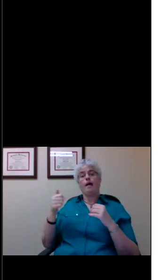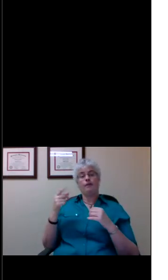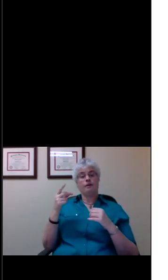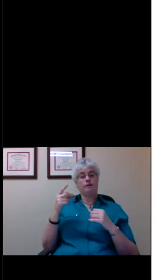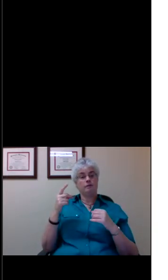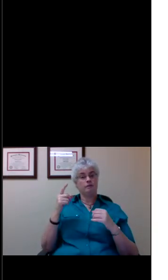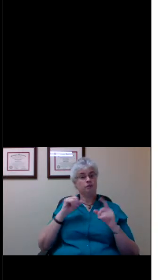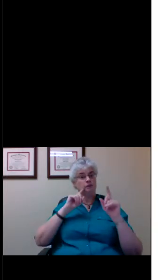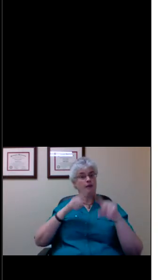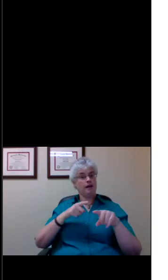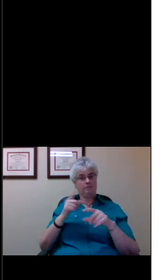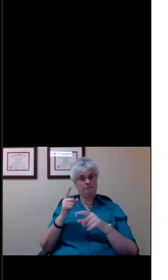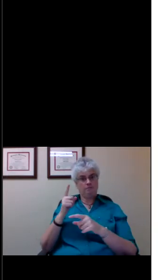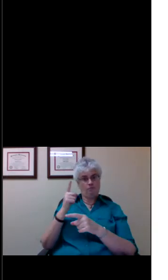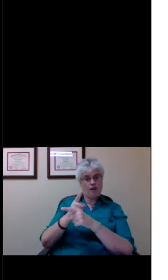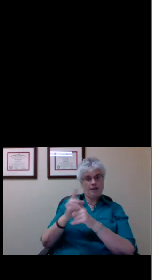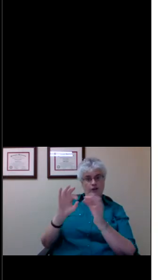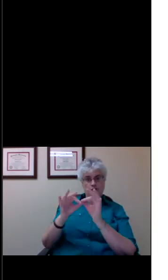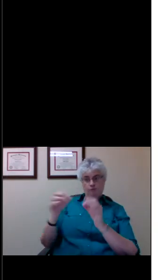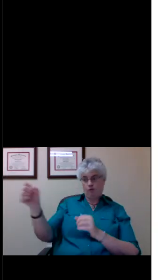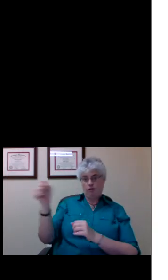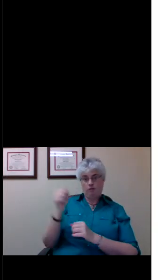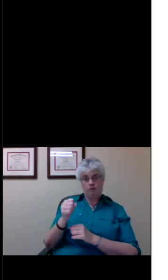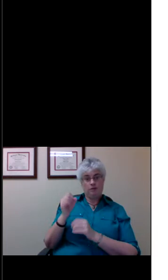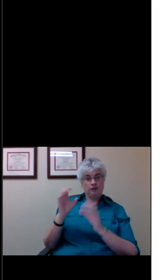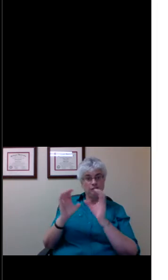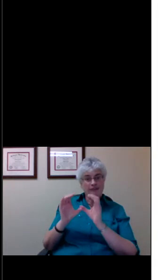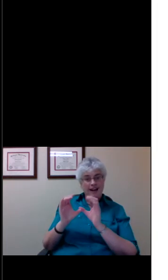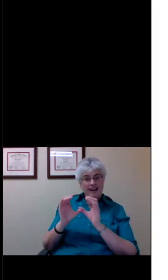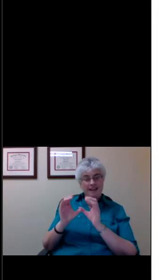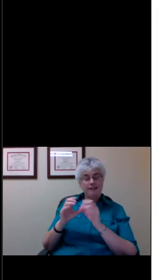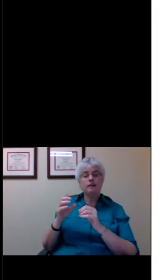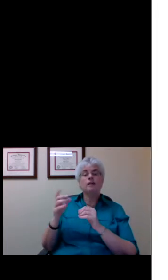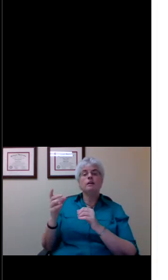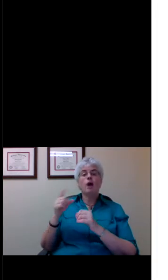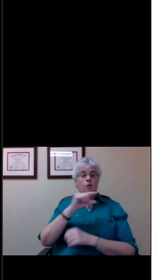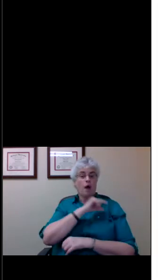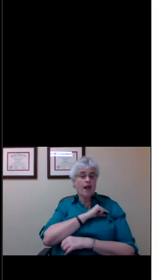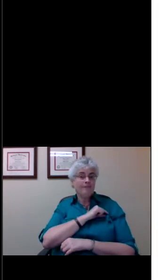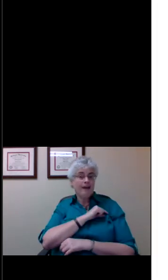talking to law enforcement or courts, making sure that the interpreters